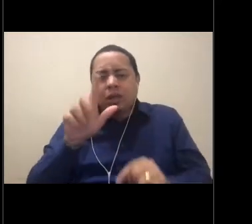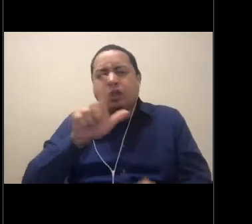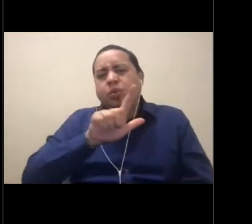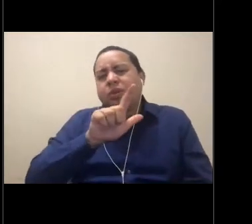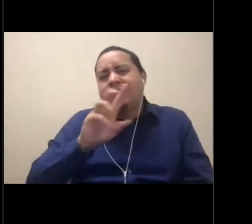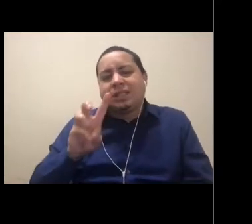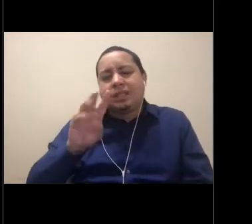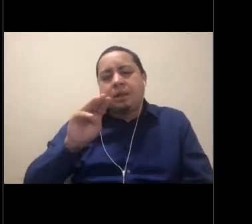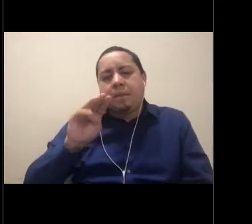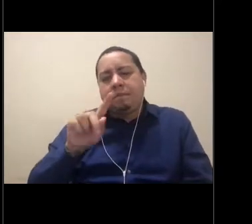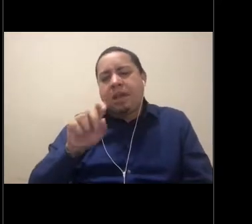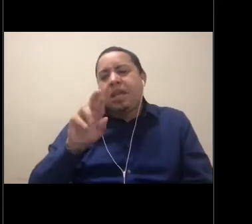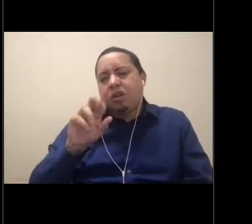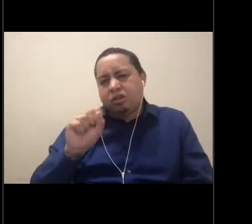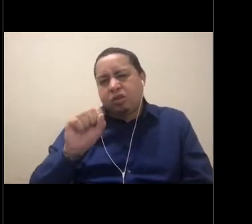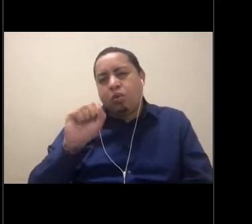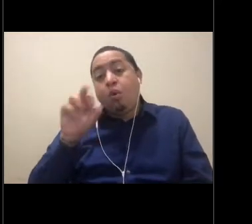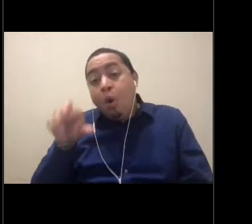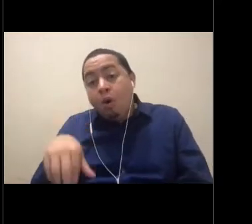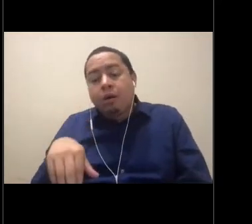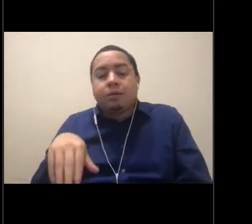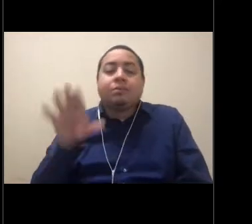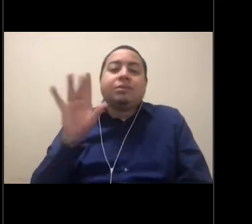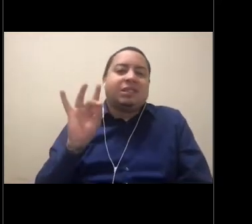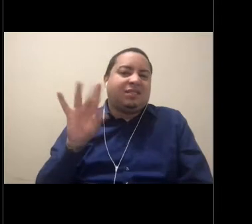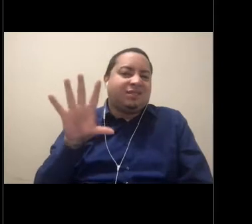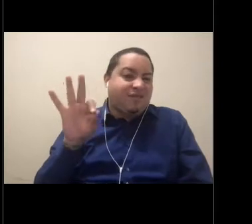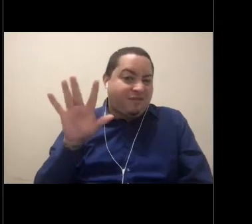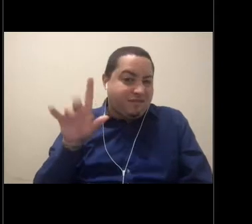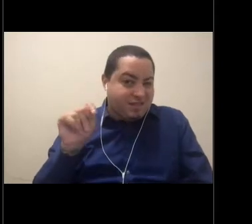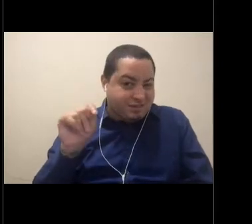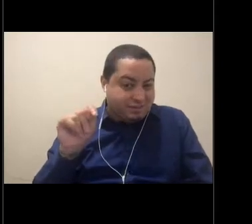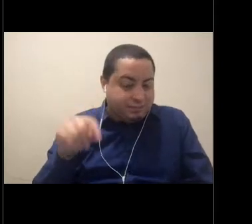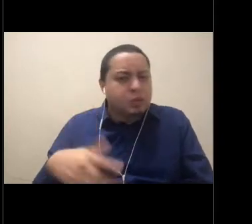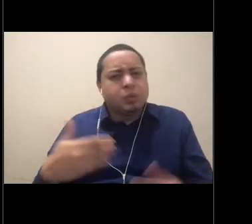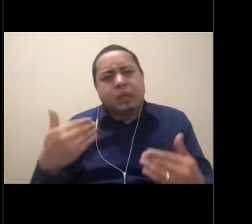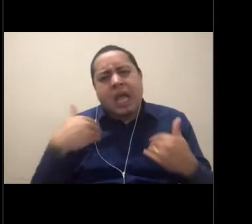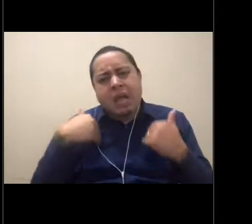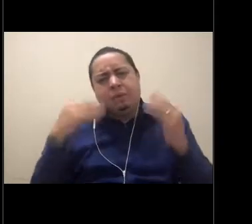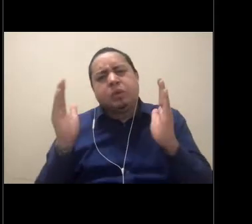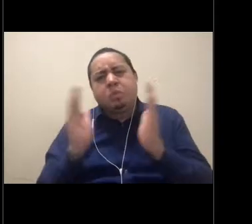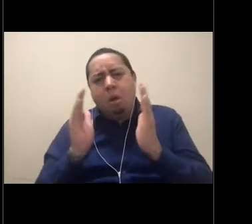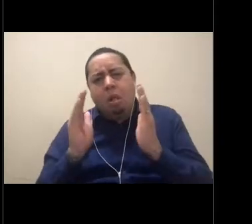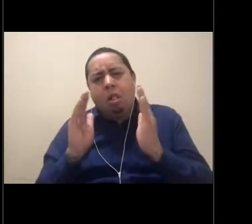So that's pretty big, that's a big antenna. We have some smaller scale antennas beside that,